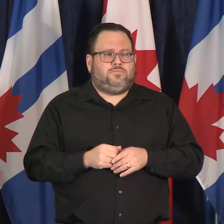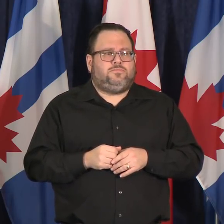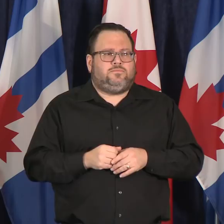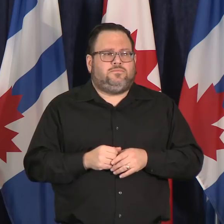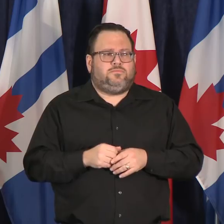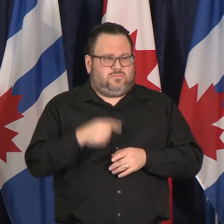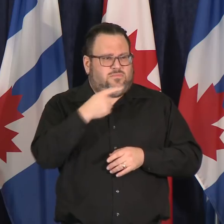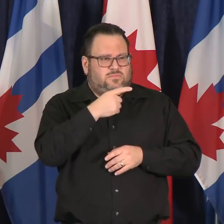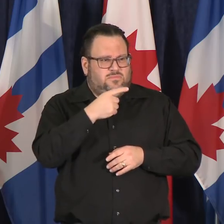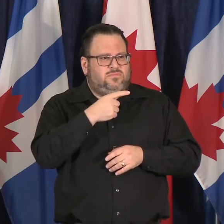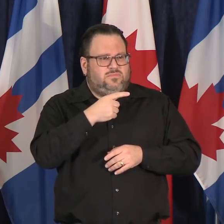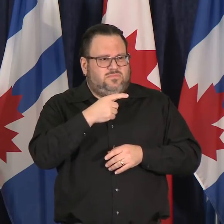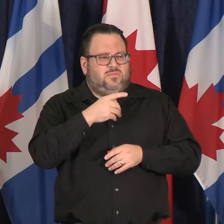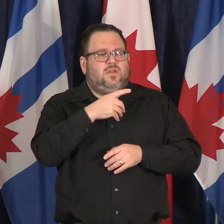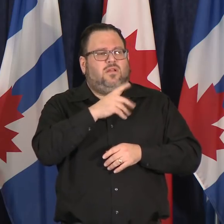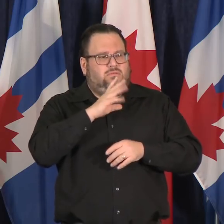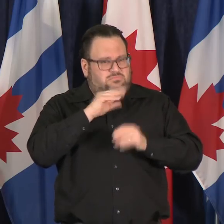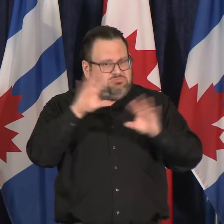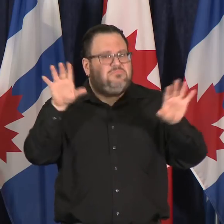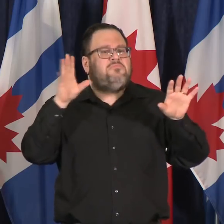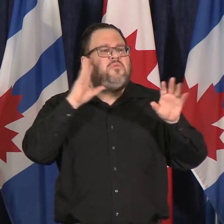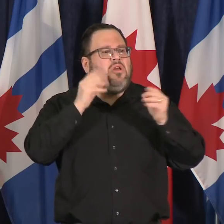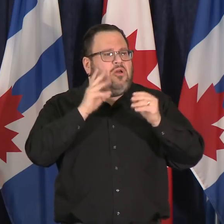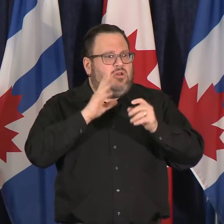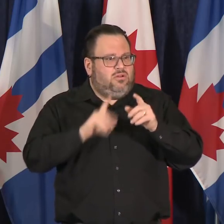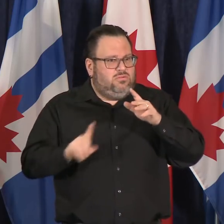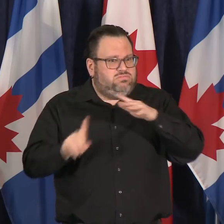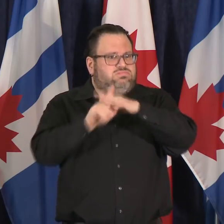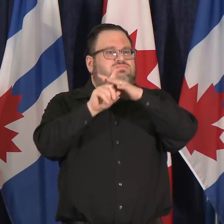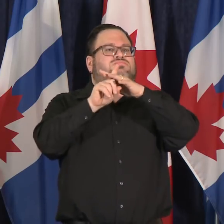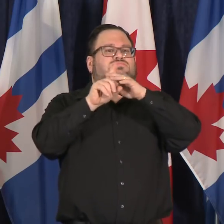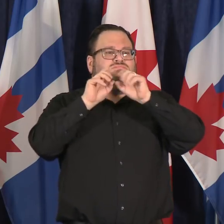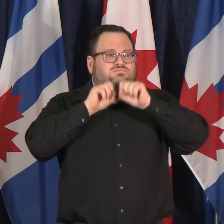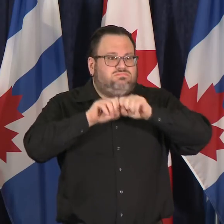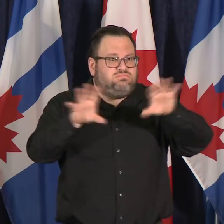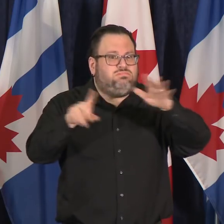Public Health making any similar preparations for multiple waves of the